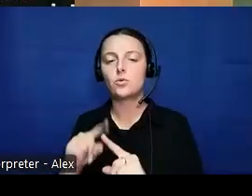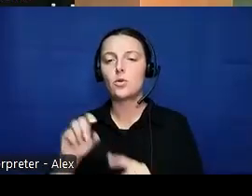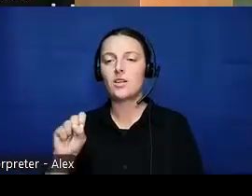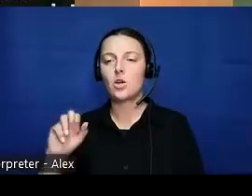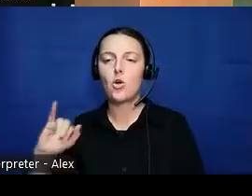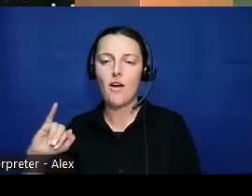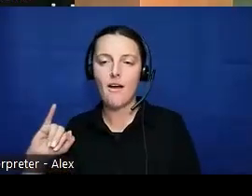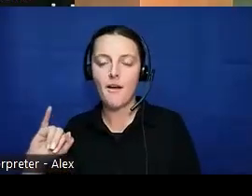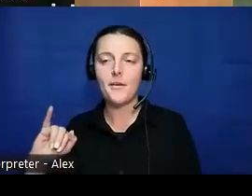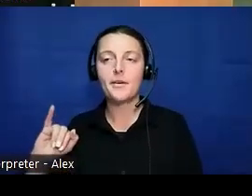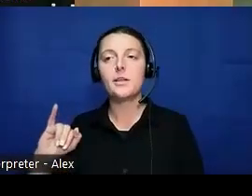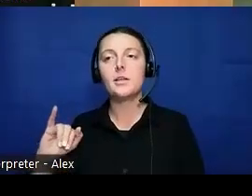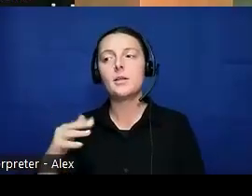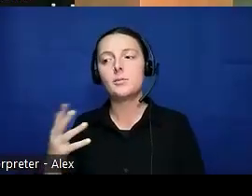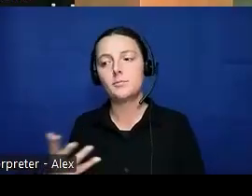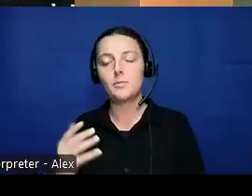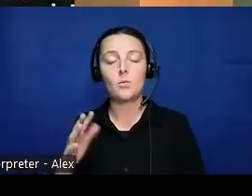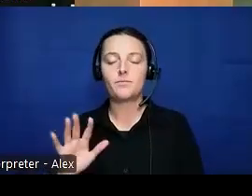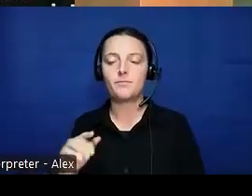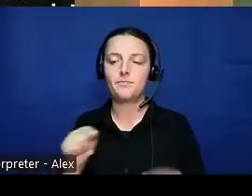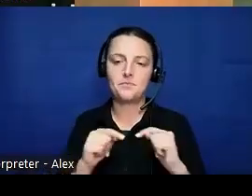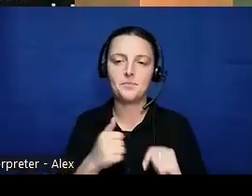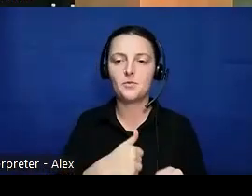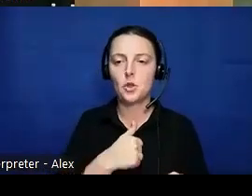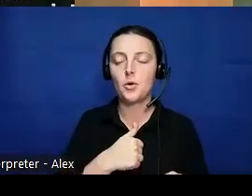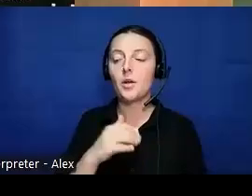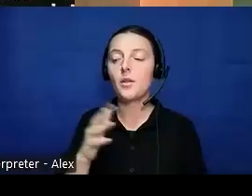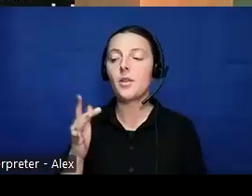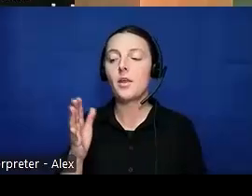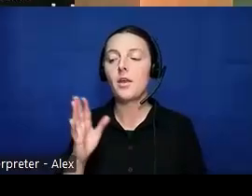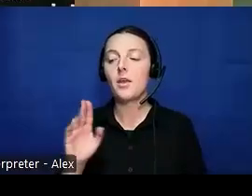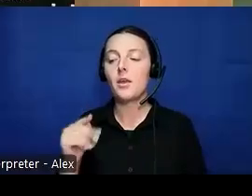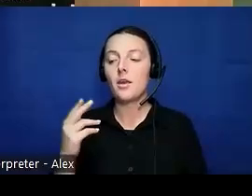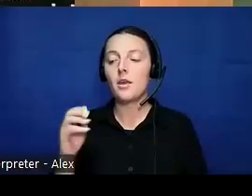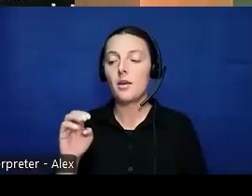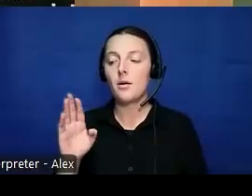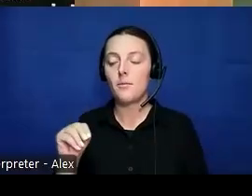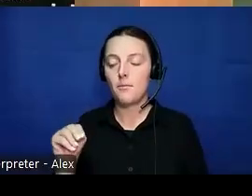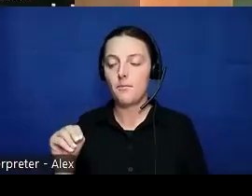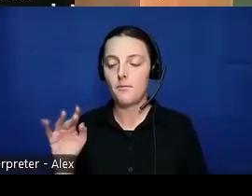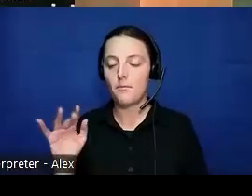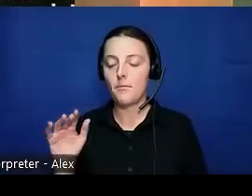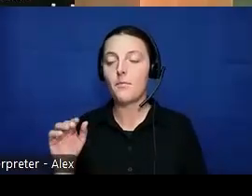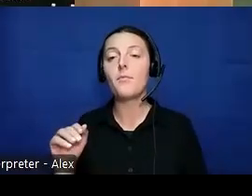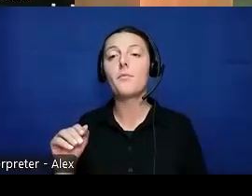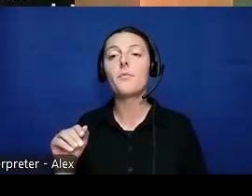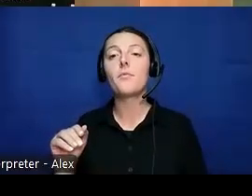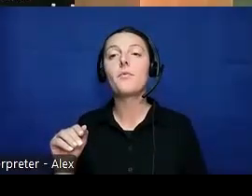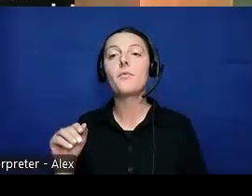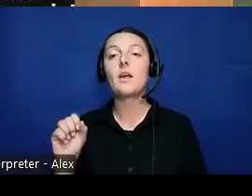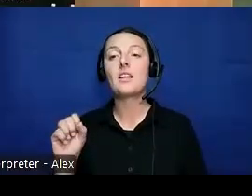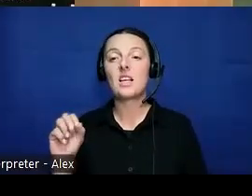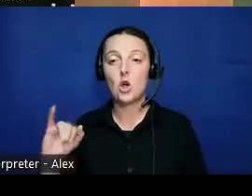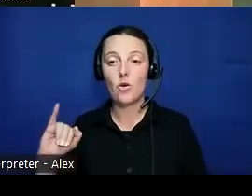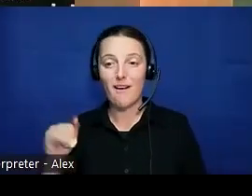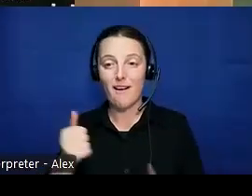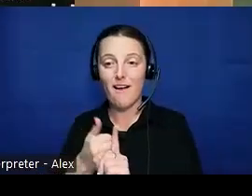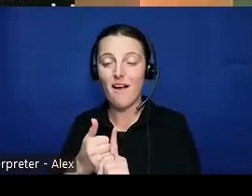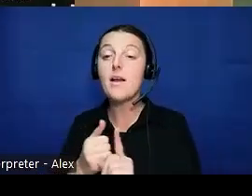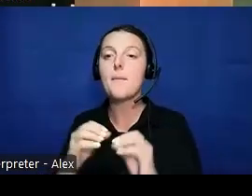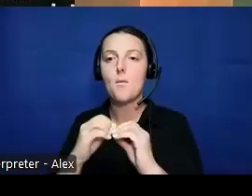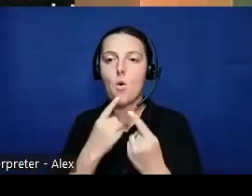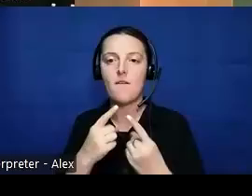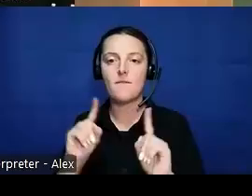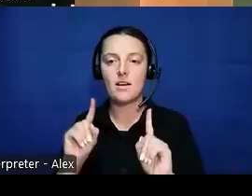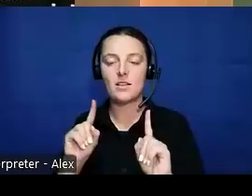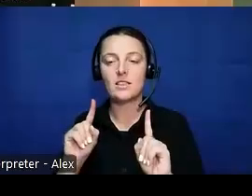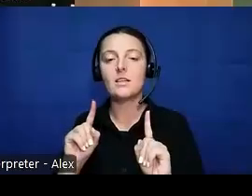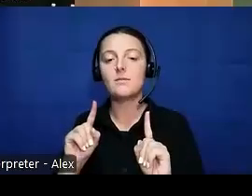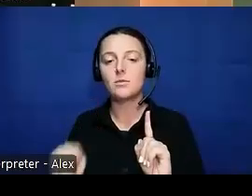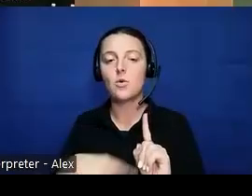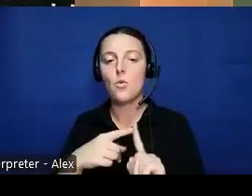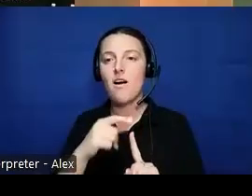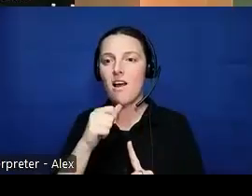um or sorry that the the um the SSRI is more effective in the non-inflamed state. Okay. And